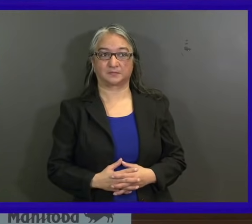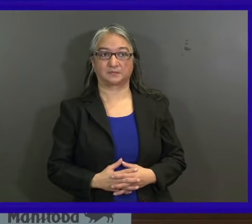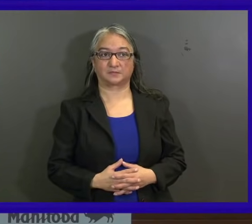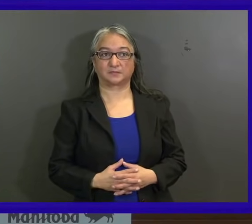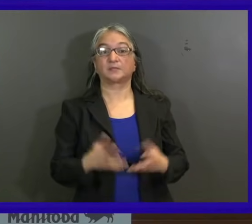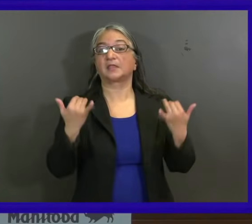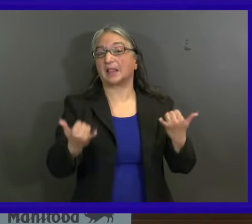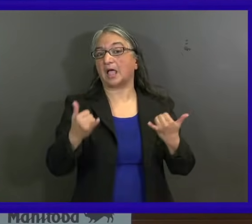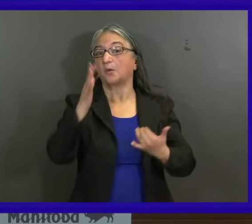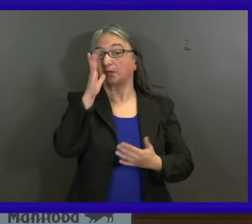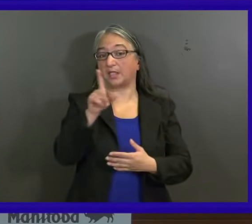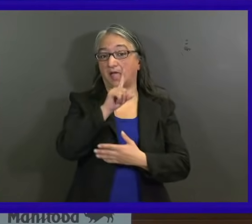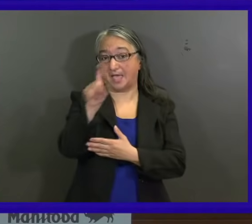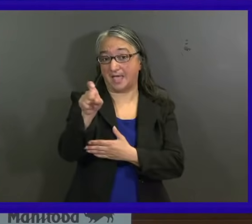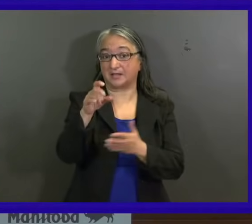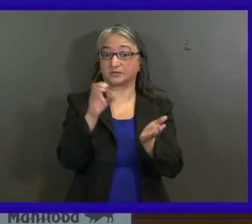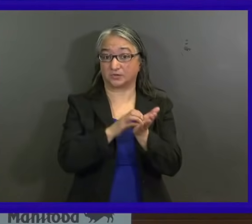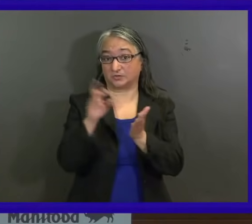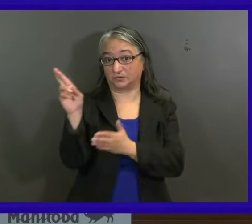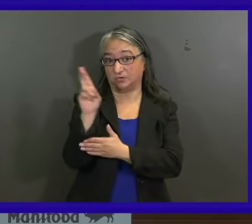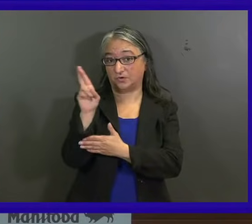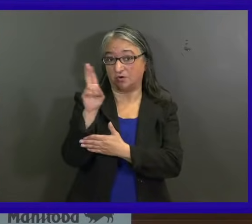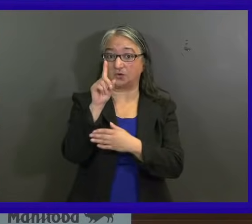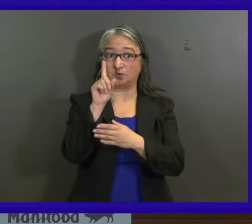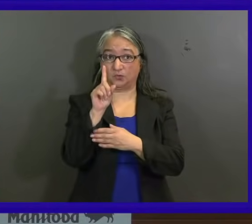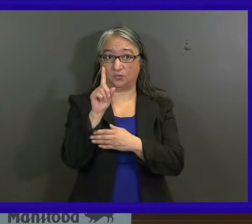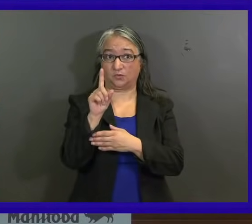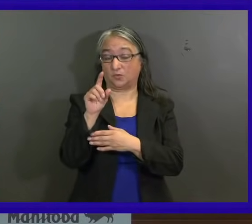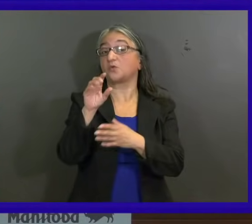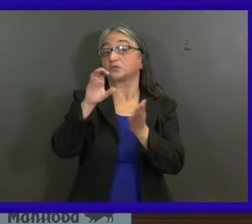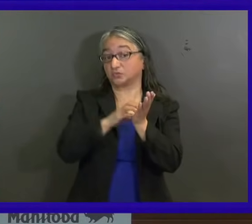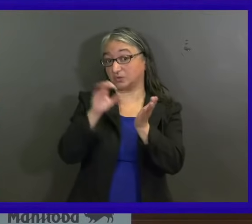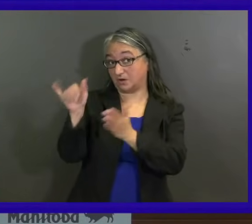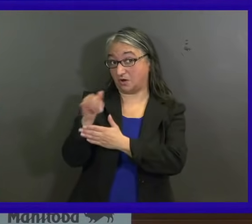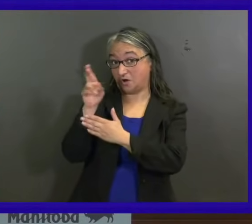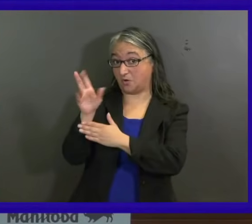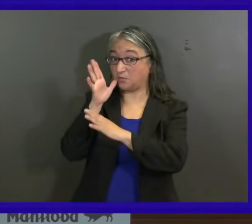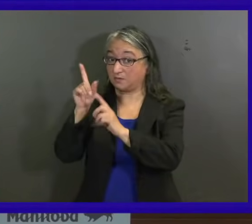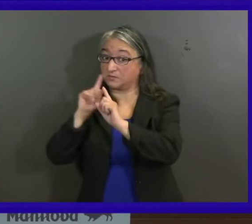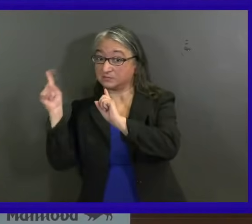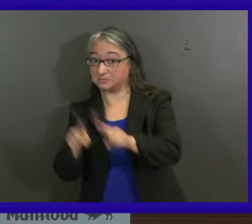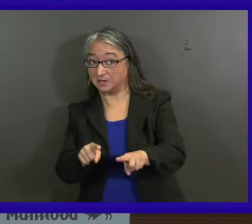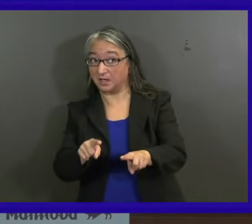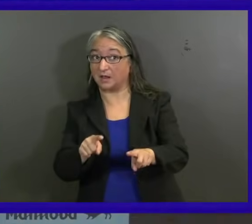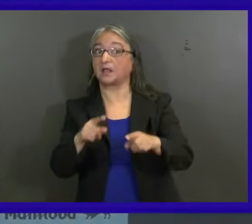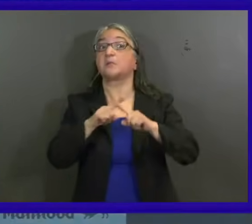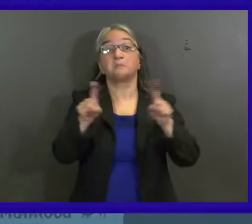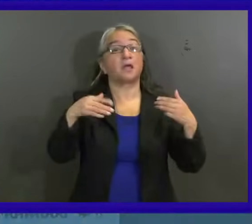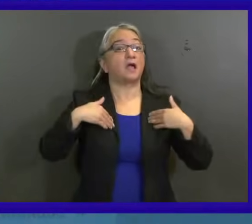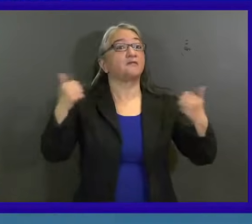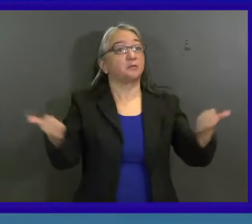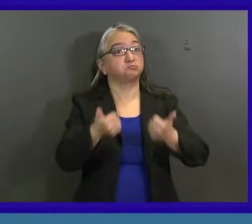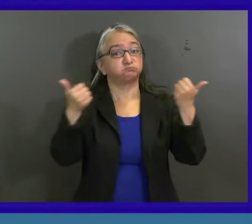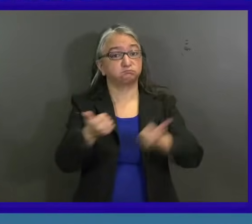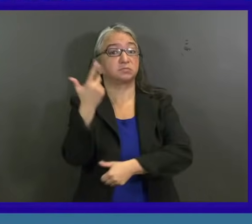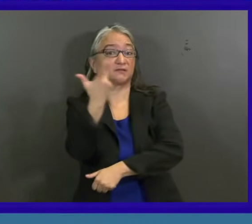there is a adequate supply it's distributed about around the province so need to go online